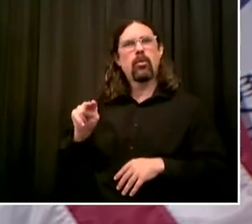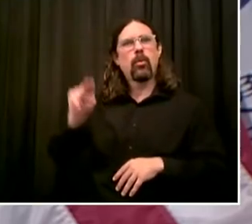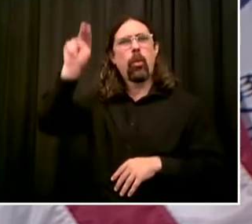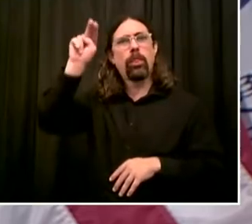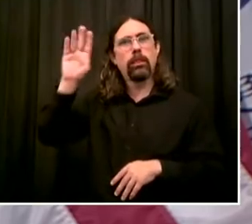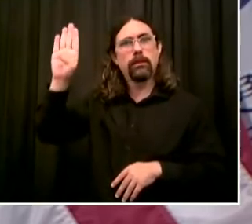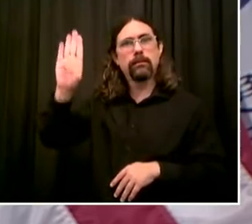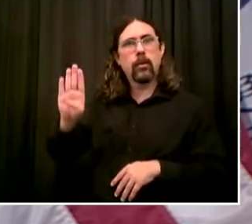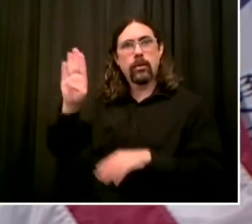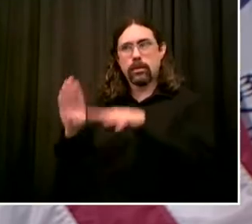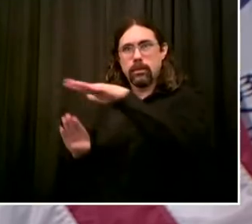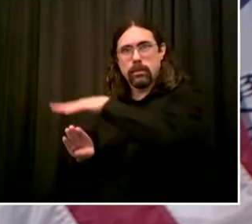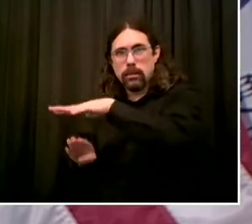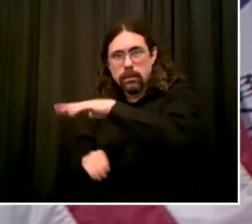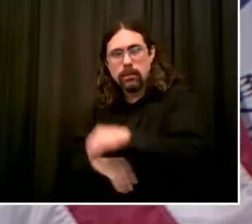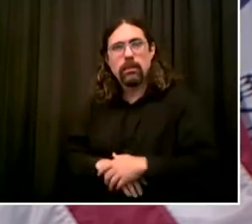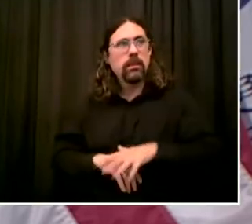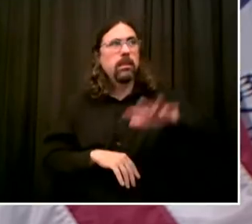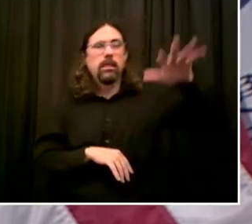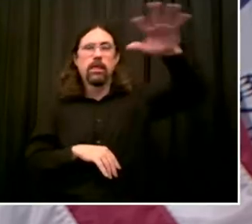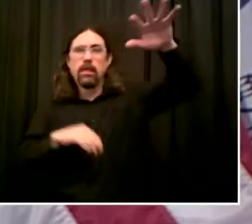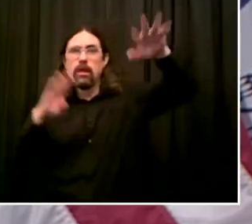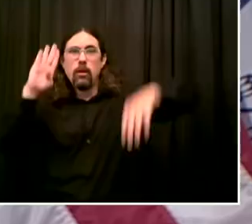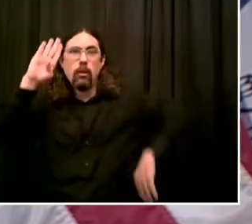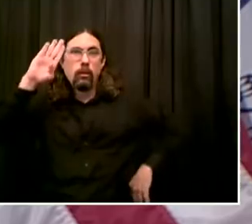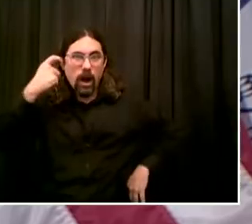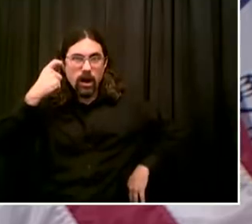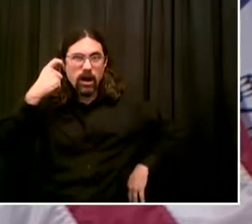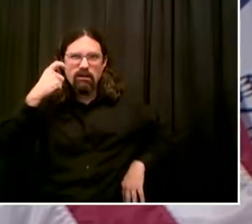NUMBERS. ONE, THE REA RETHGINS IN PARTS